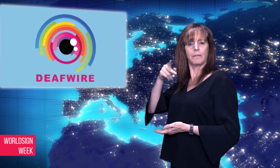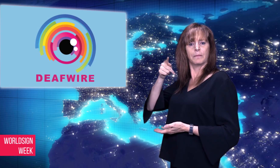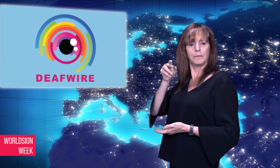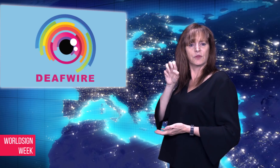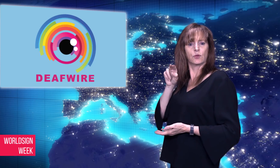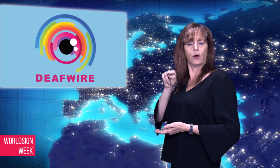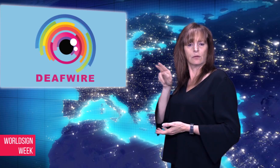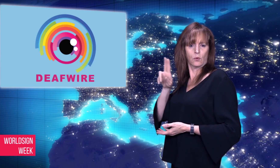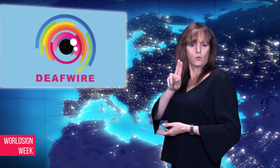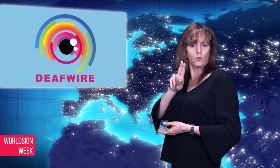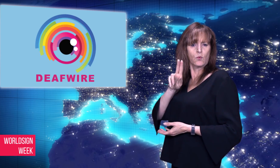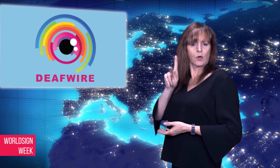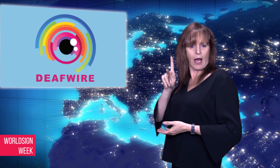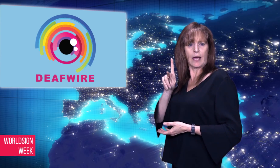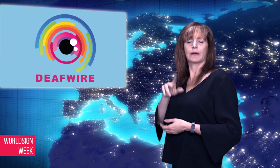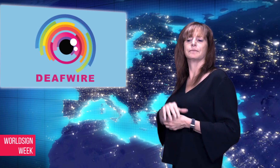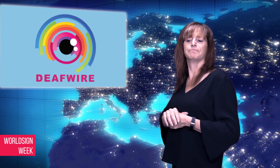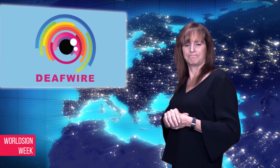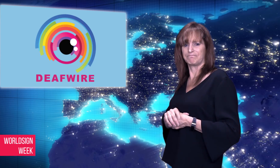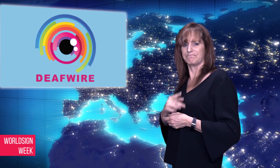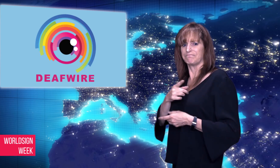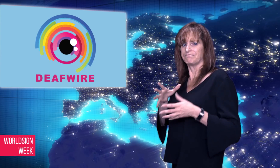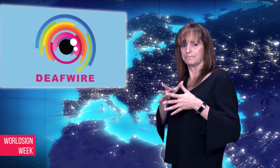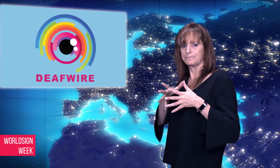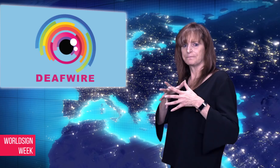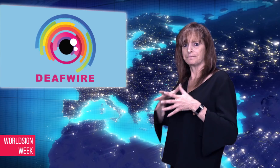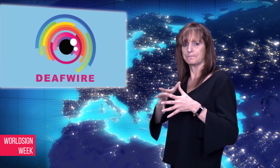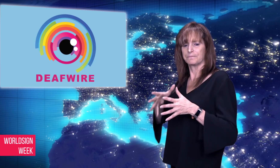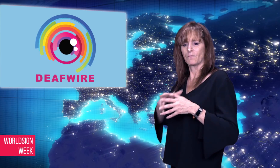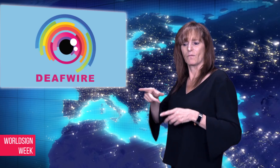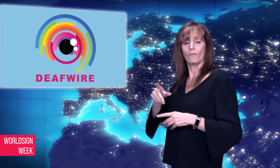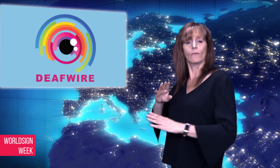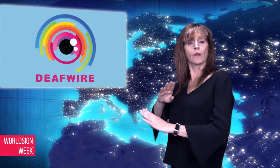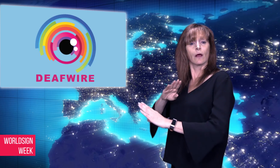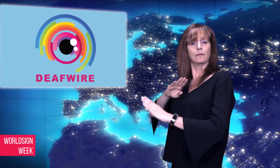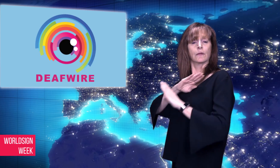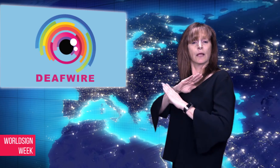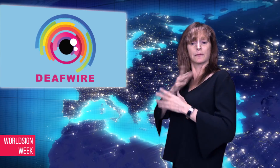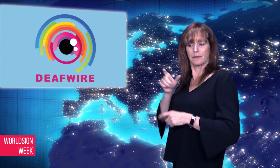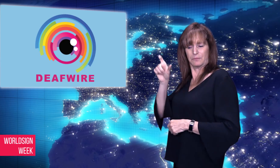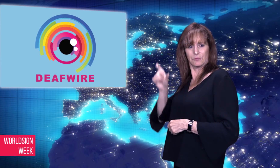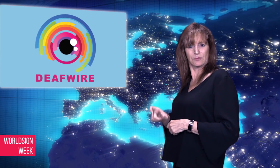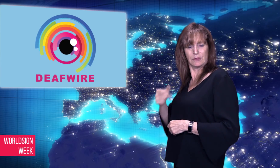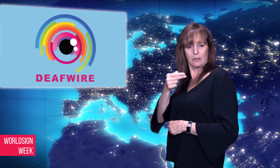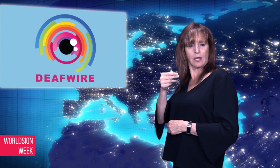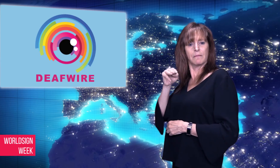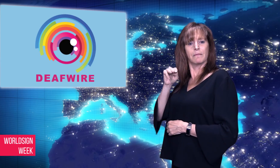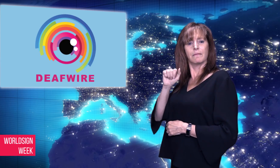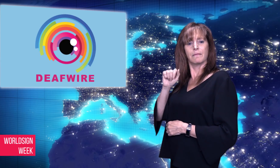by a speeding fire truck last